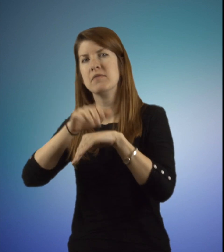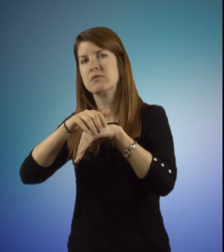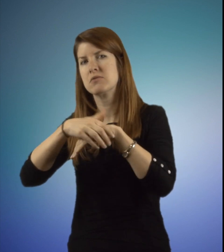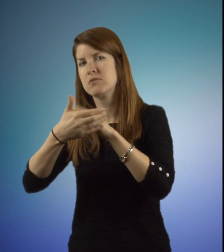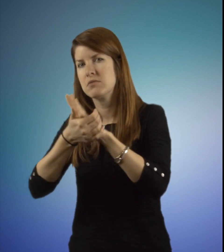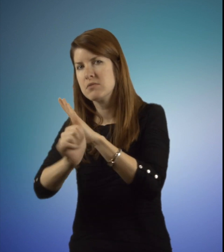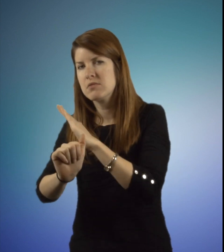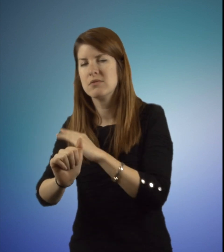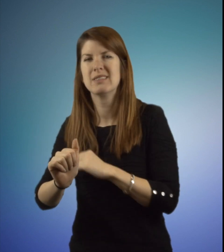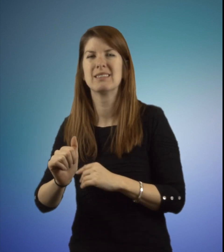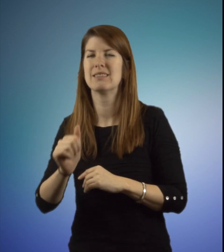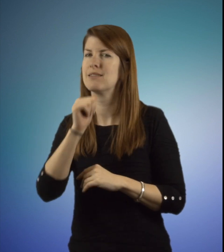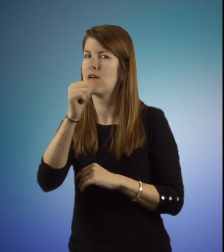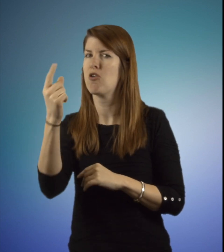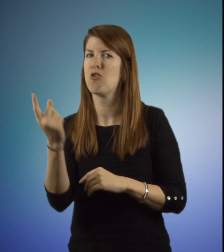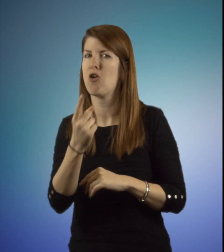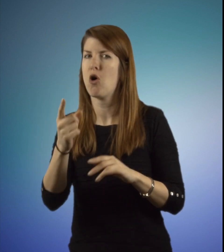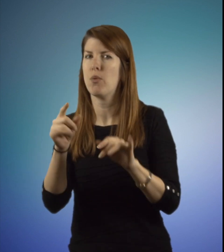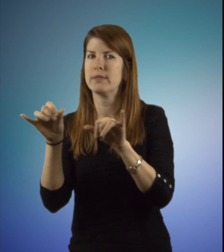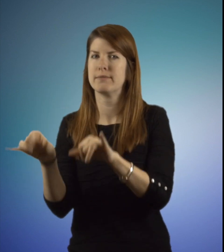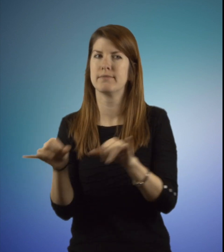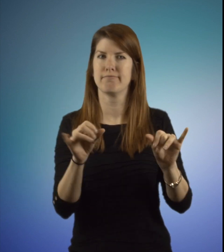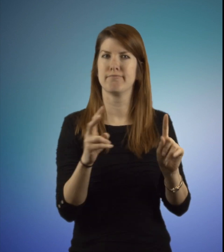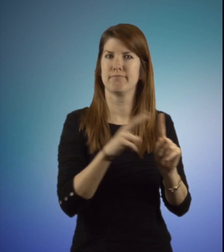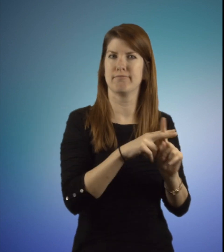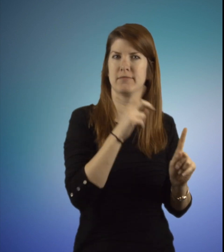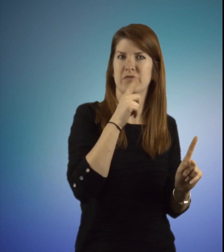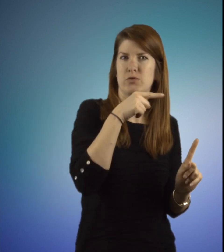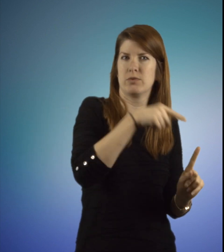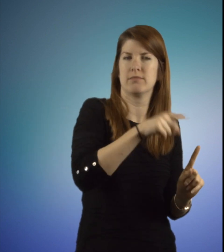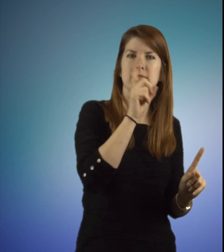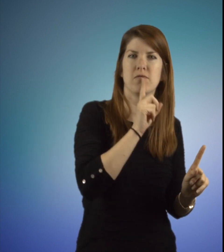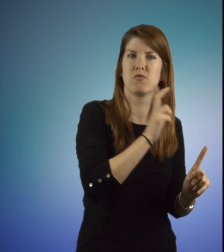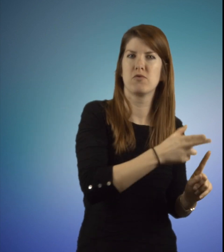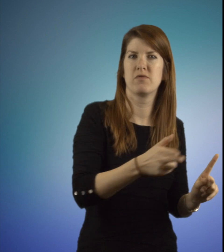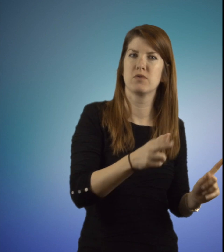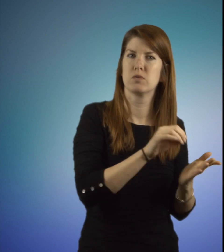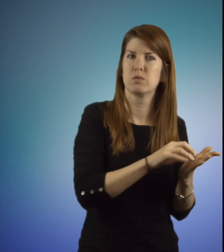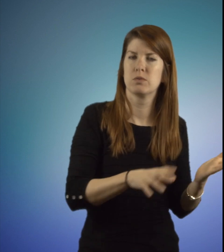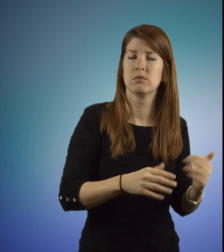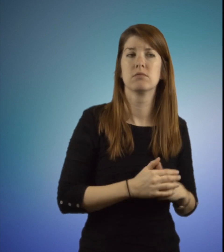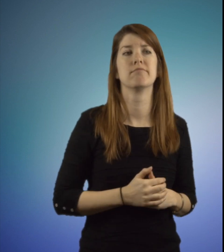of English proficiency that's not necessarily present among students who are deaf.